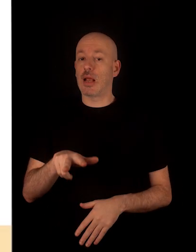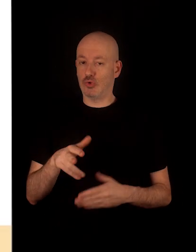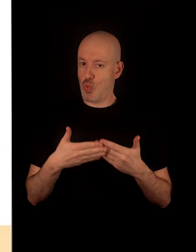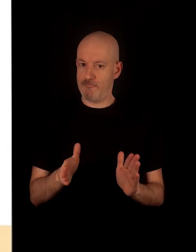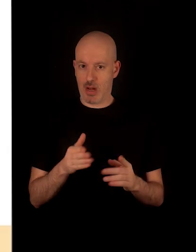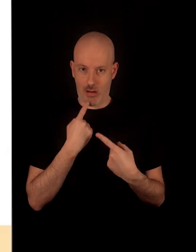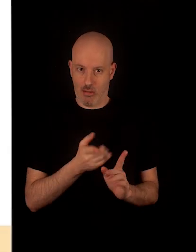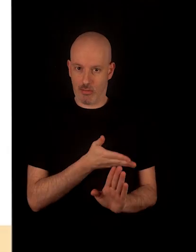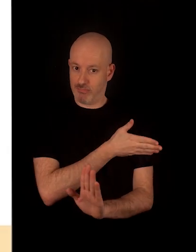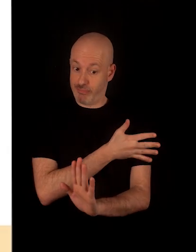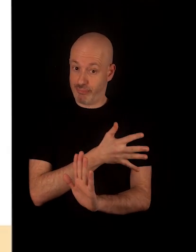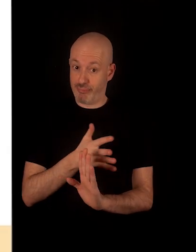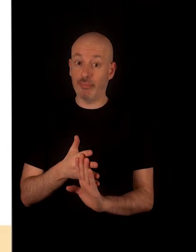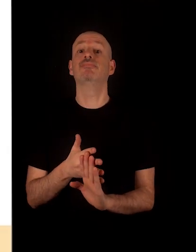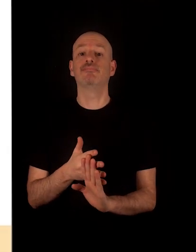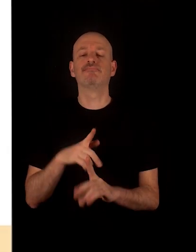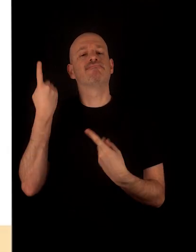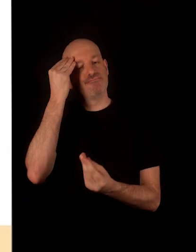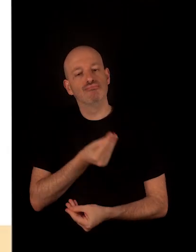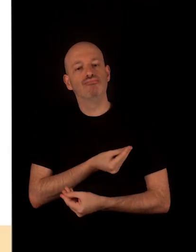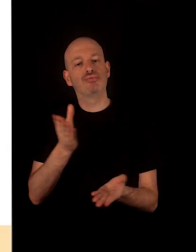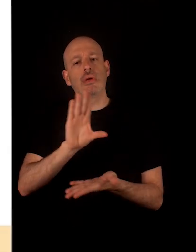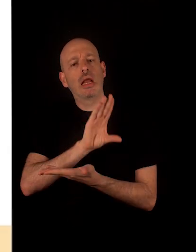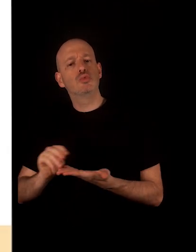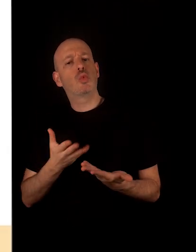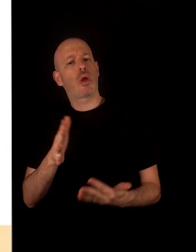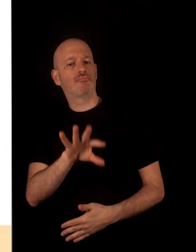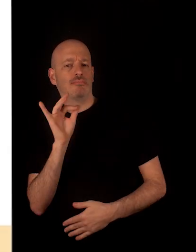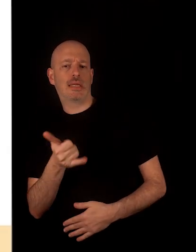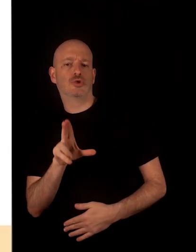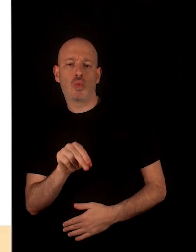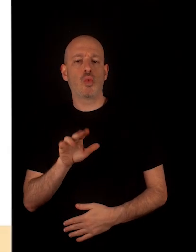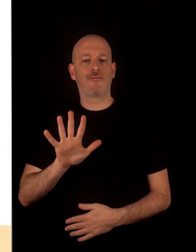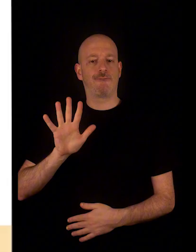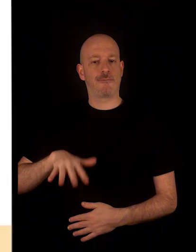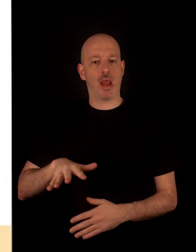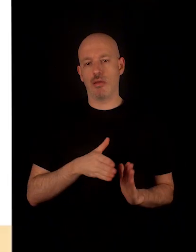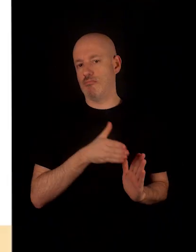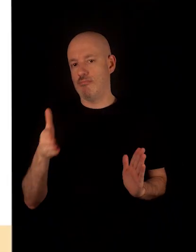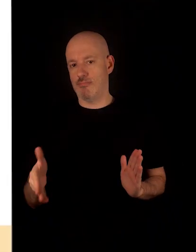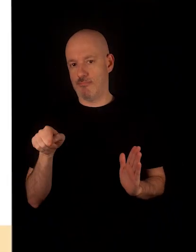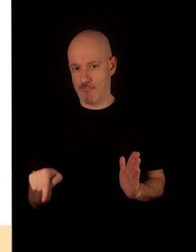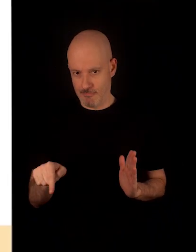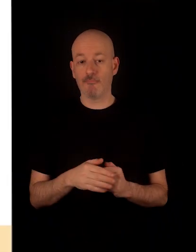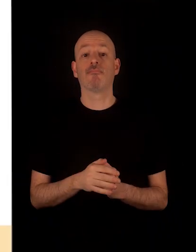You are either selected or rejected. If you are selected, you then proceed to phase two,